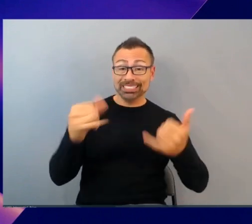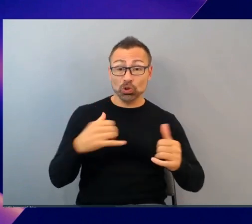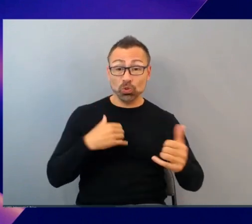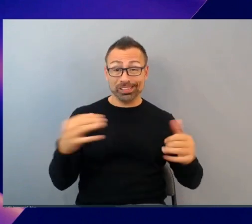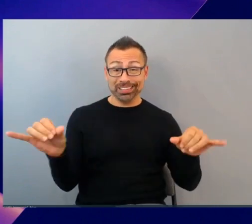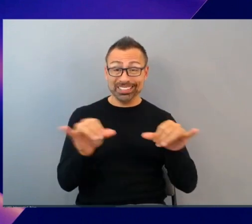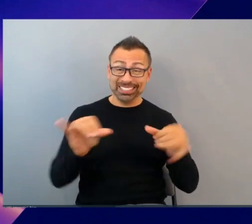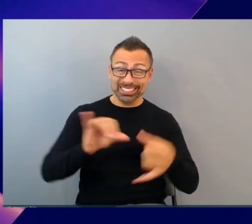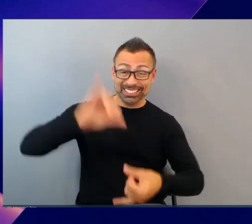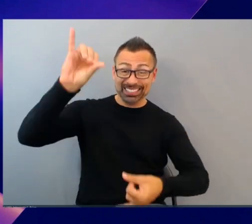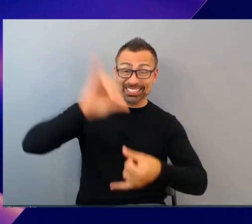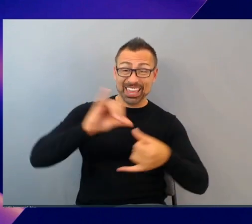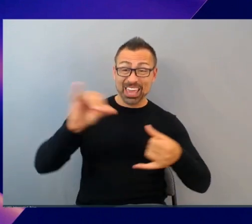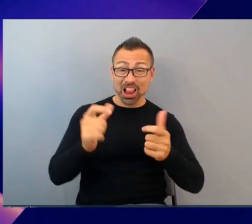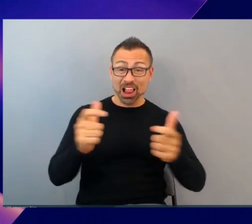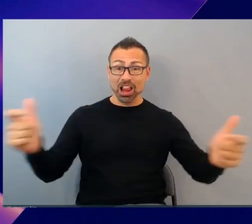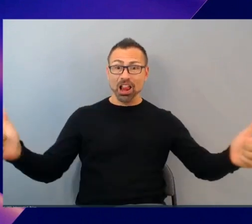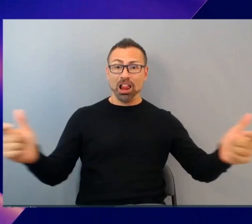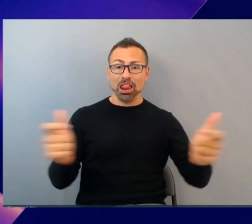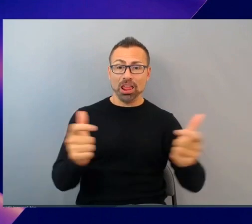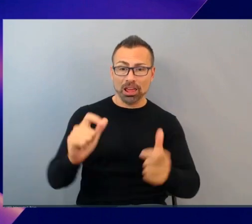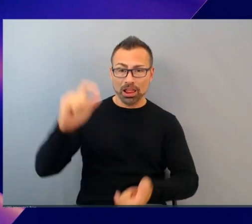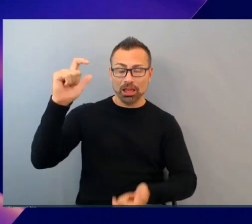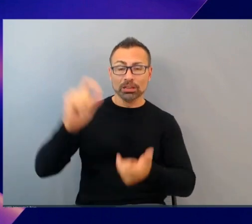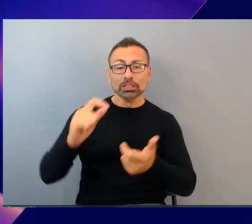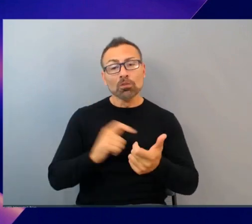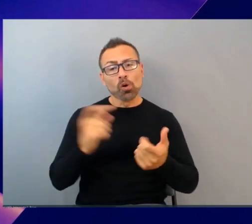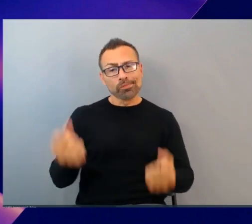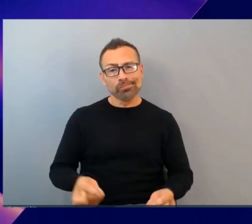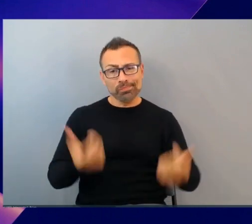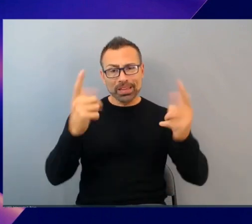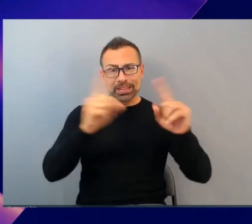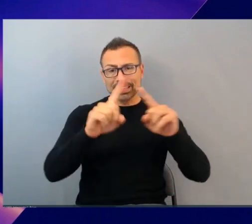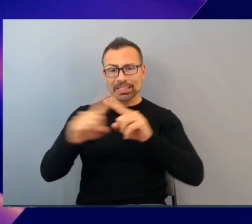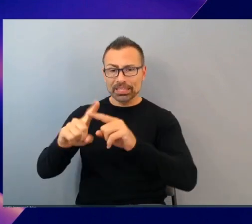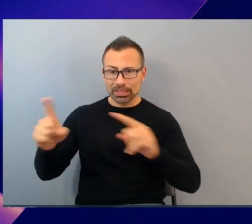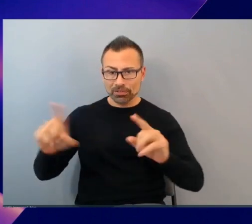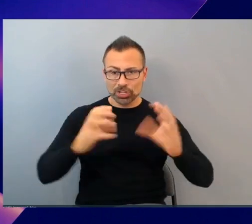They are using SageMaker MLOps product to scale it. Amazing. - Yeah, this-